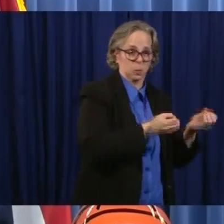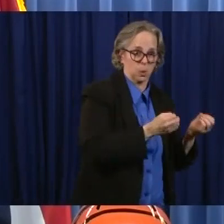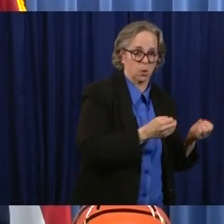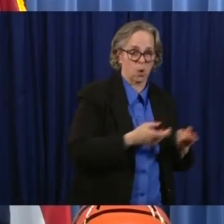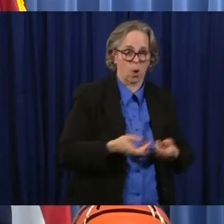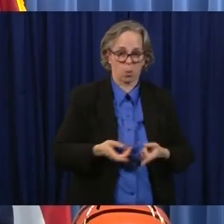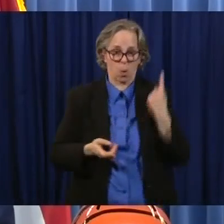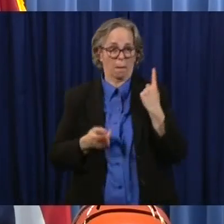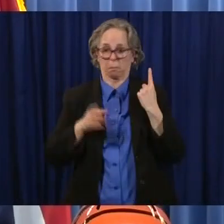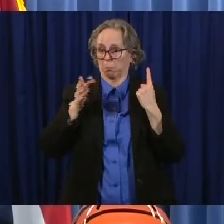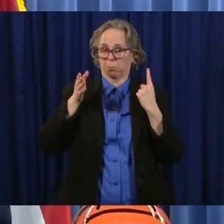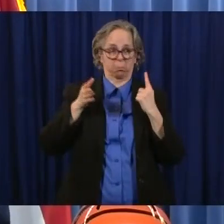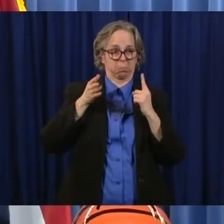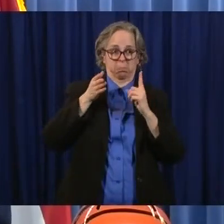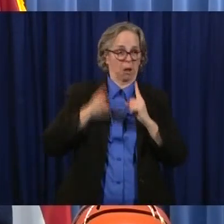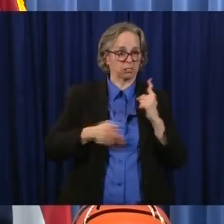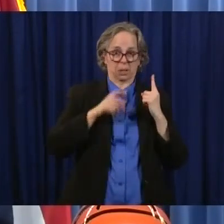KIND OF PROTECTION THAT DOESN'T